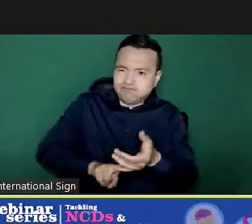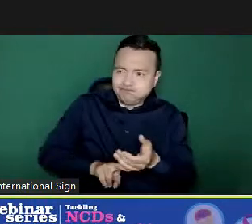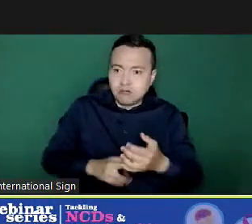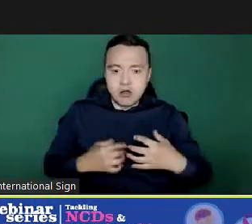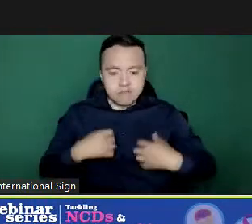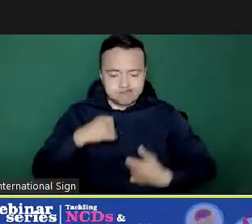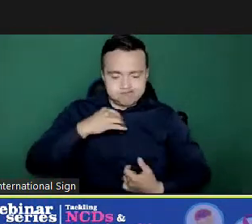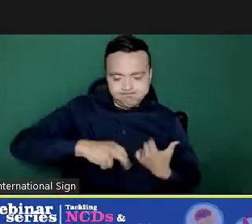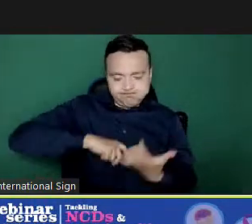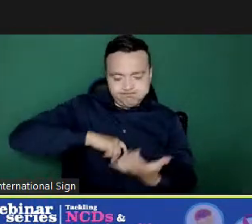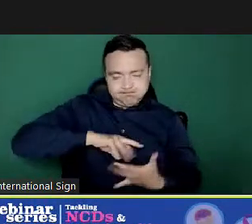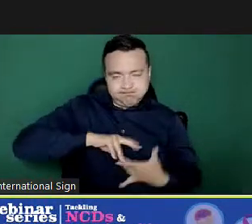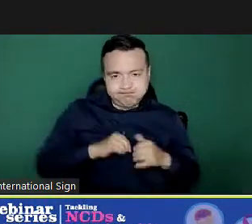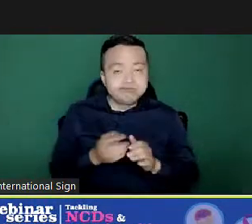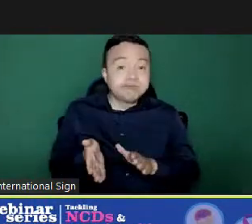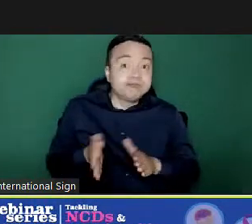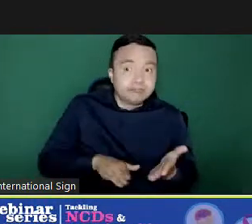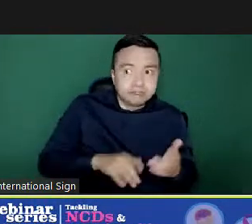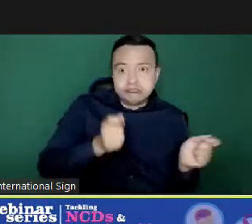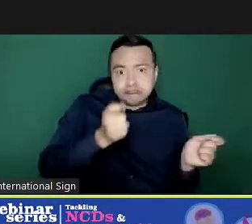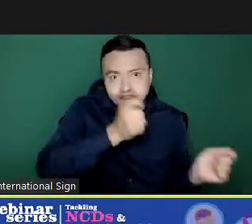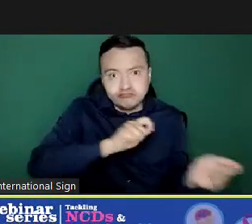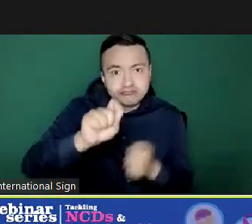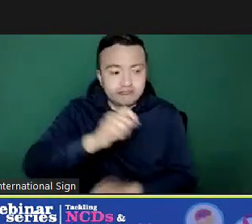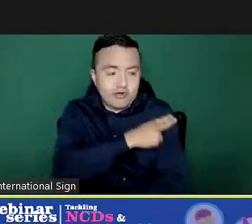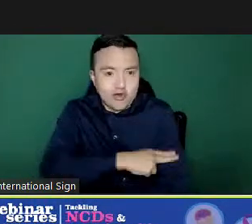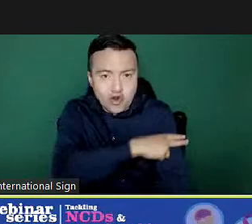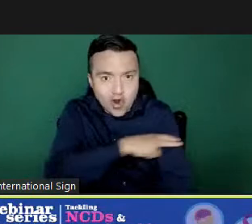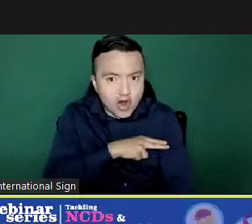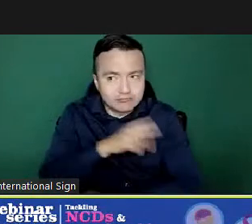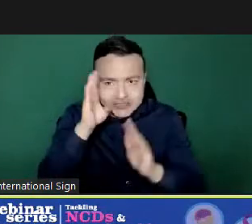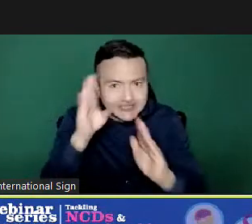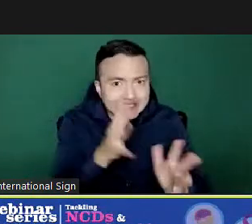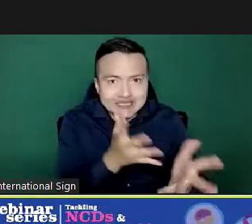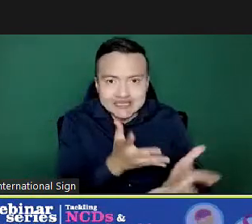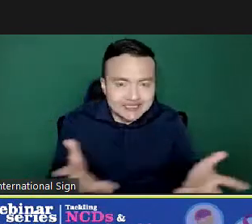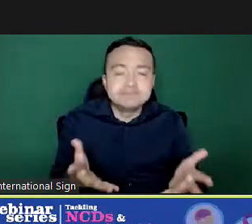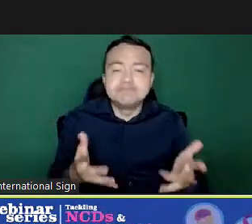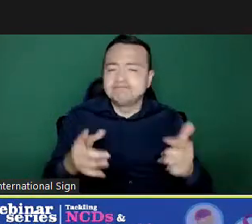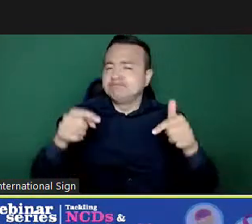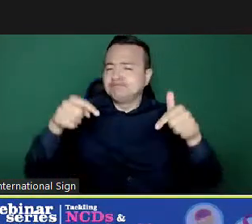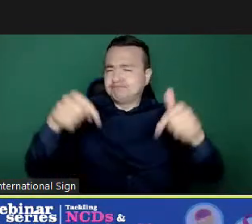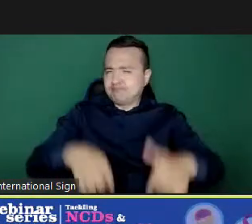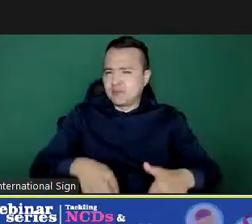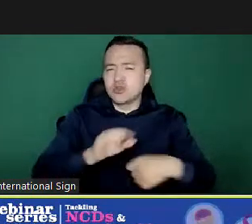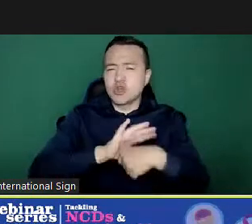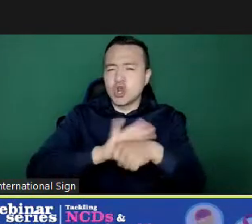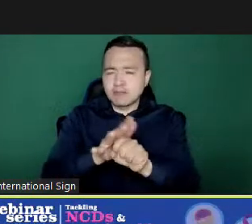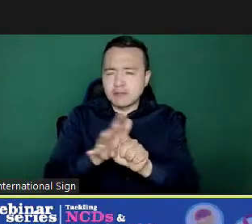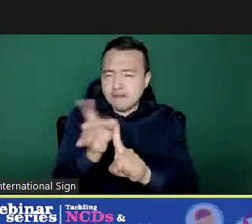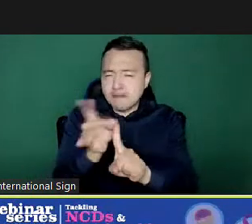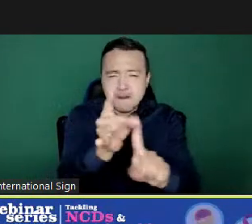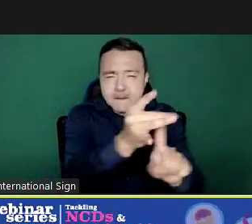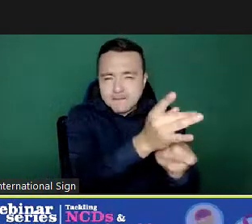the pandemic has triggered a major mental health crisis in the region and globally. Next slide.